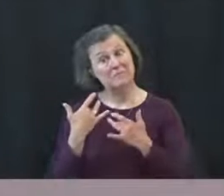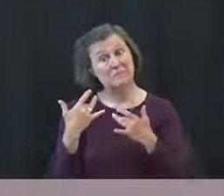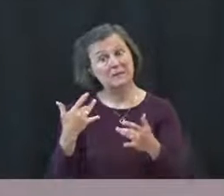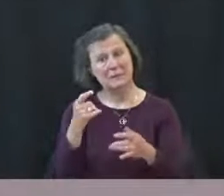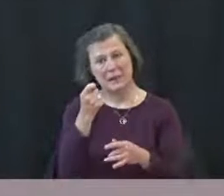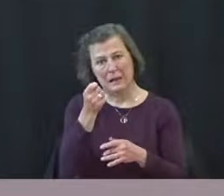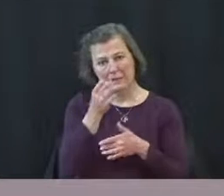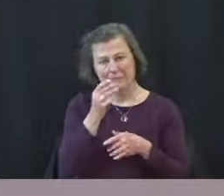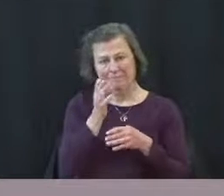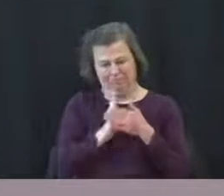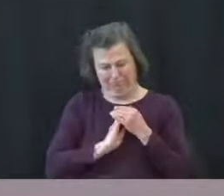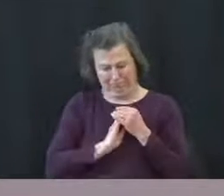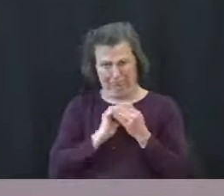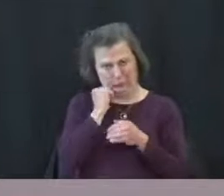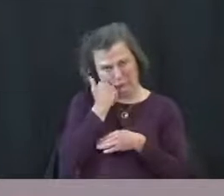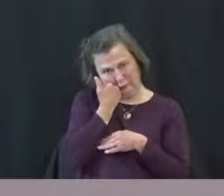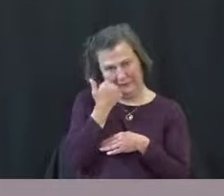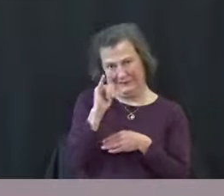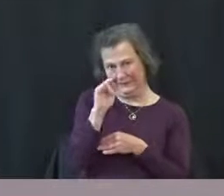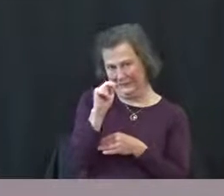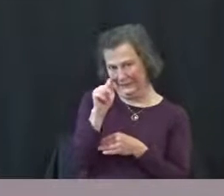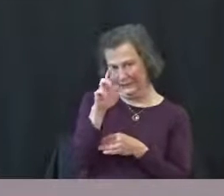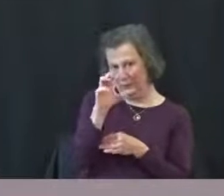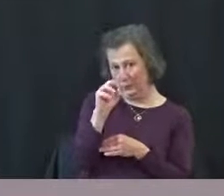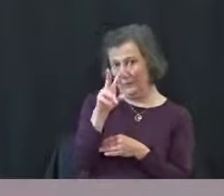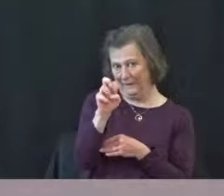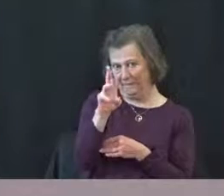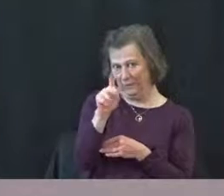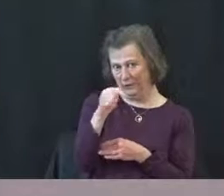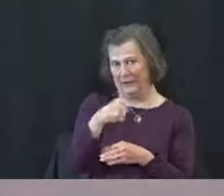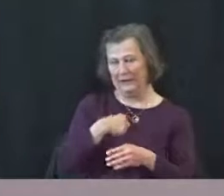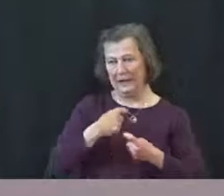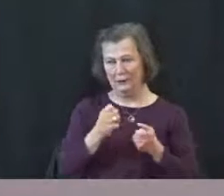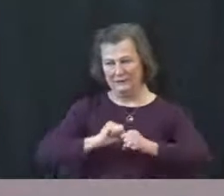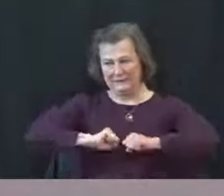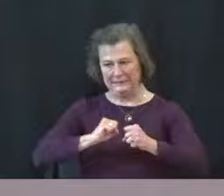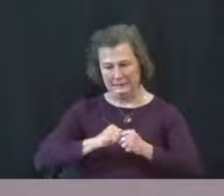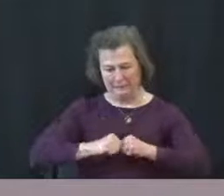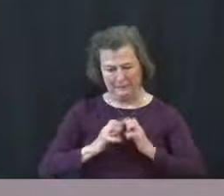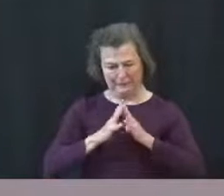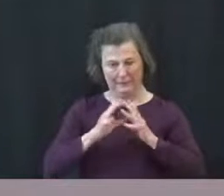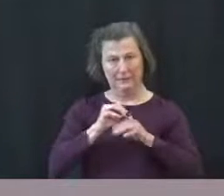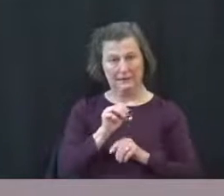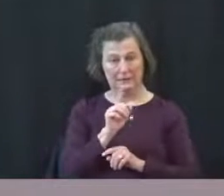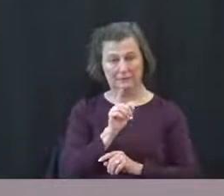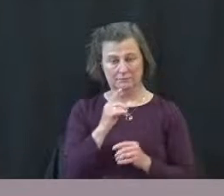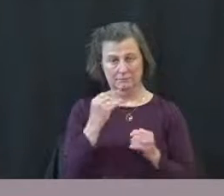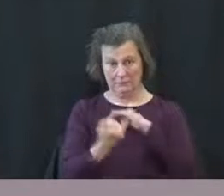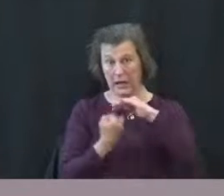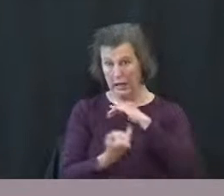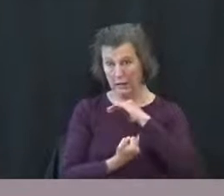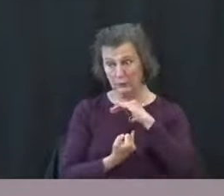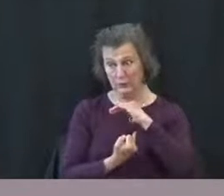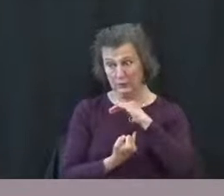I like to recharge my batteries in solitude -- I have tended to enjoy work that enables